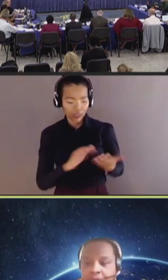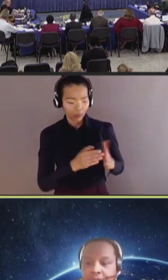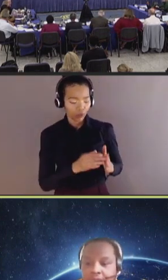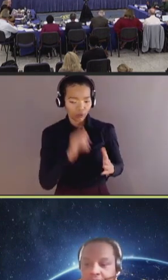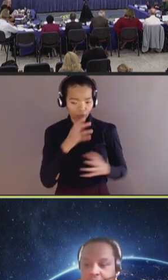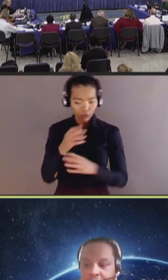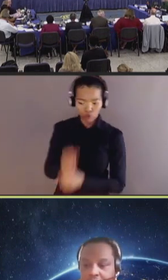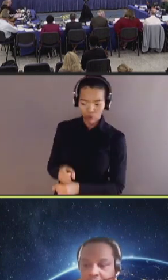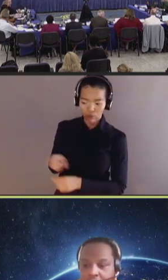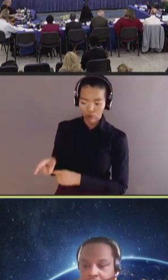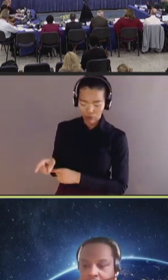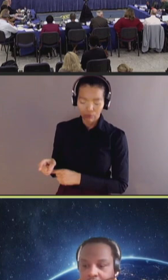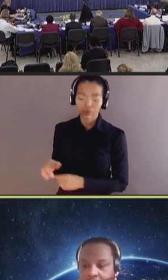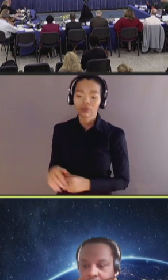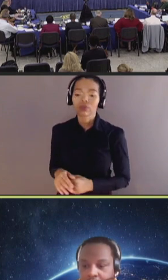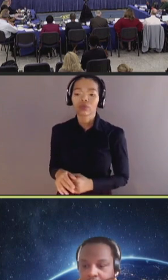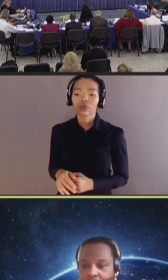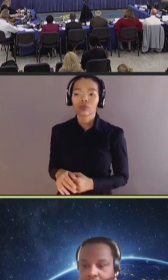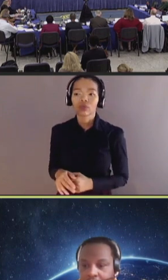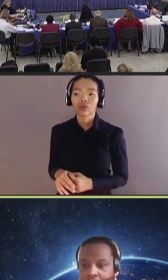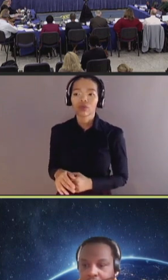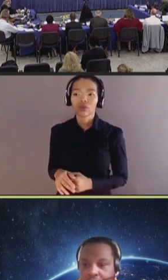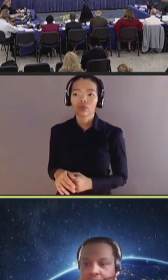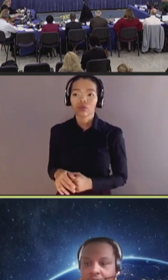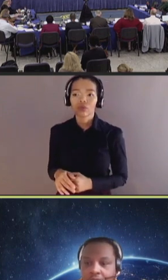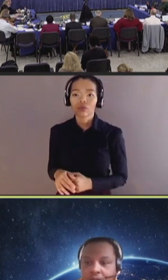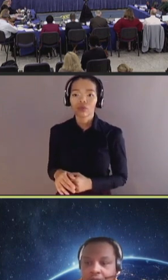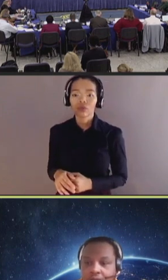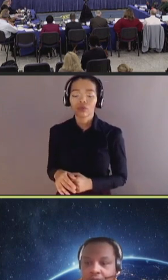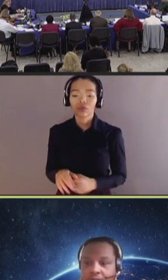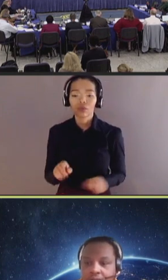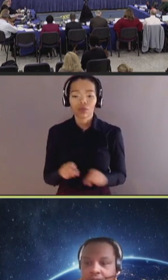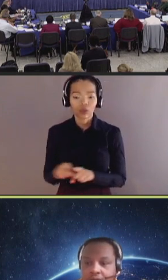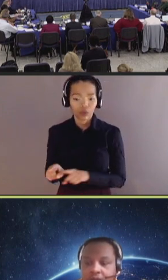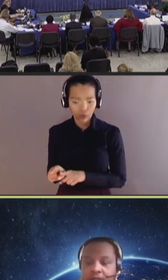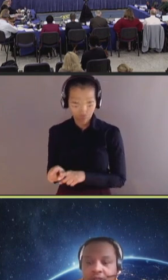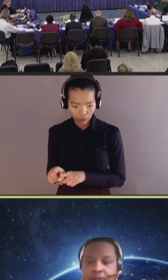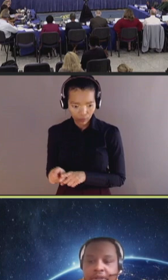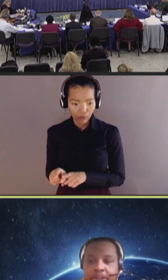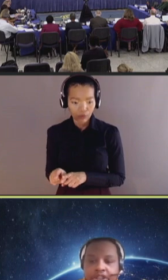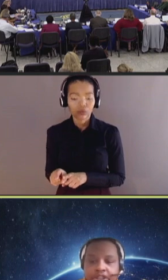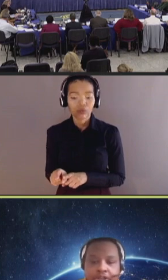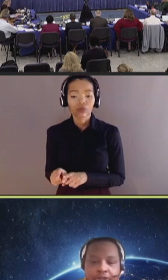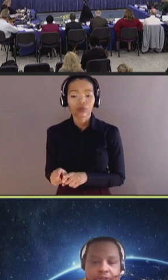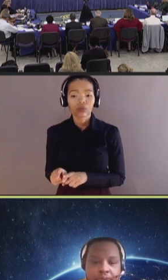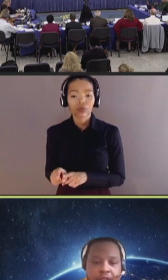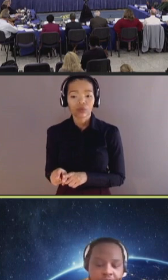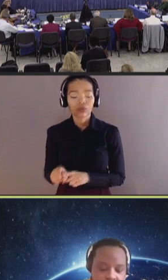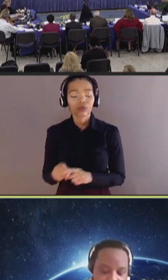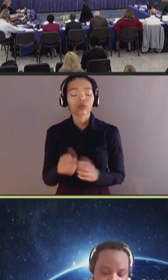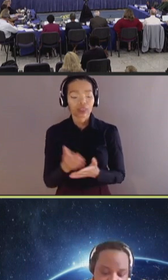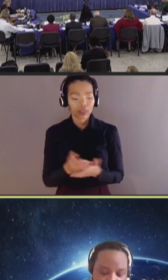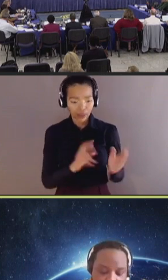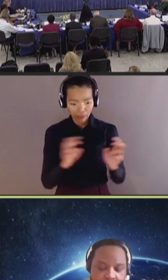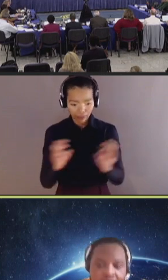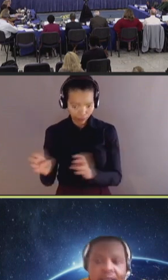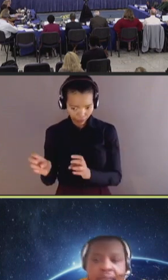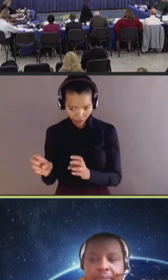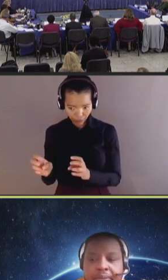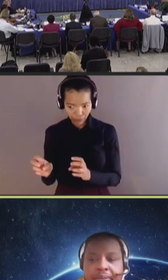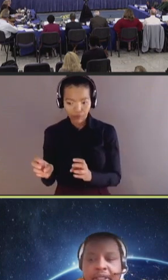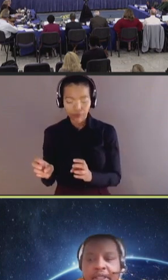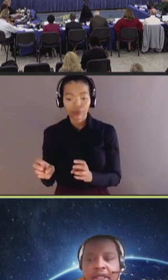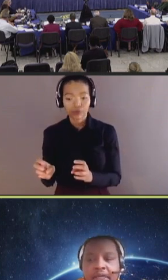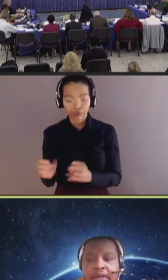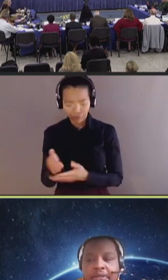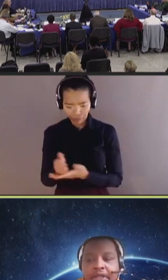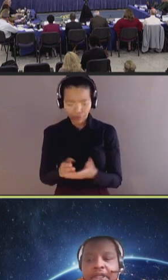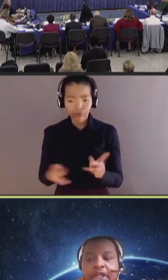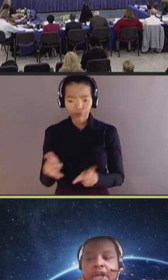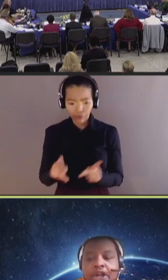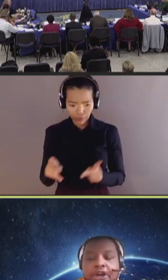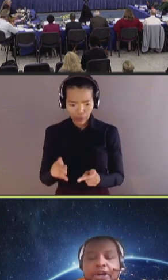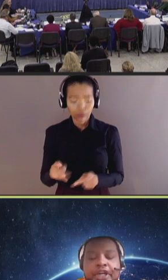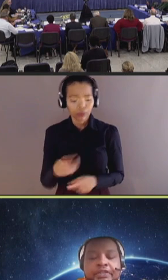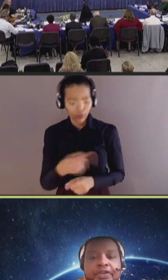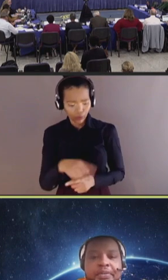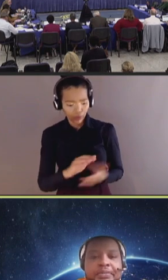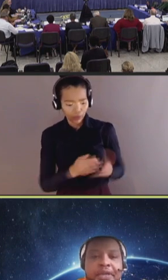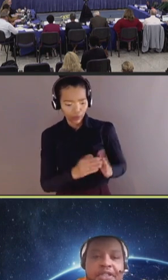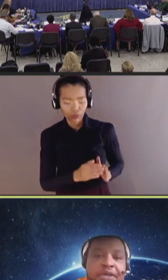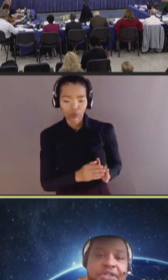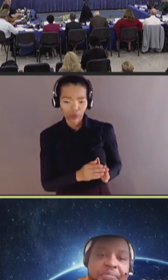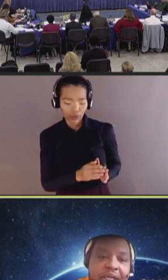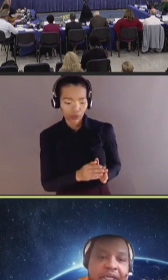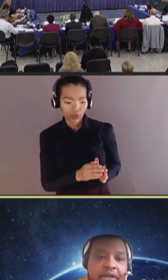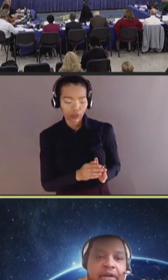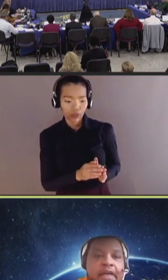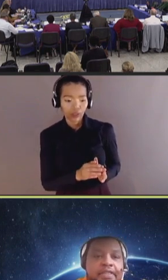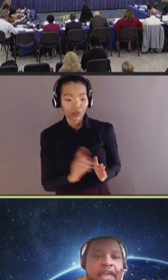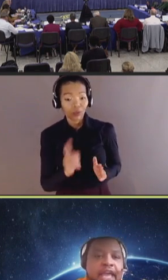there were -- also, there were issues with some people in the community learning from social media